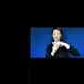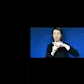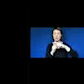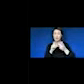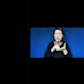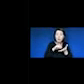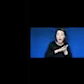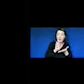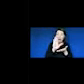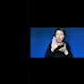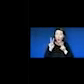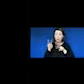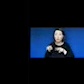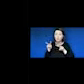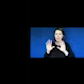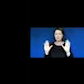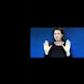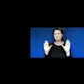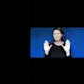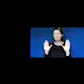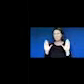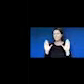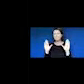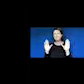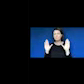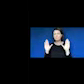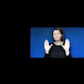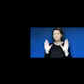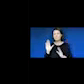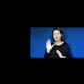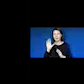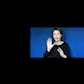It's not a biased document, it's a straight facts.